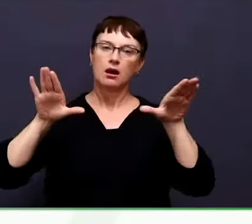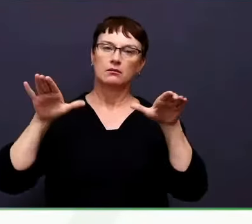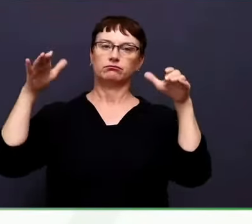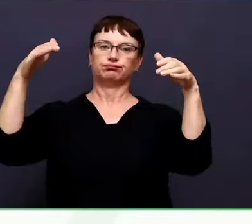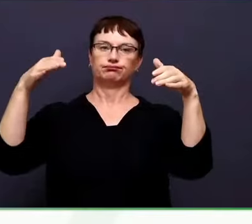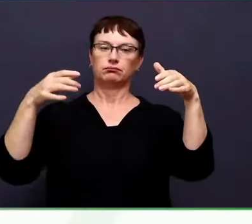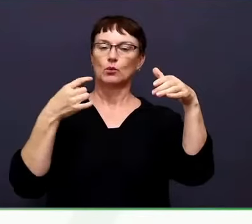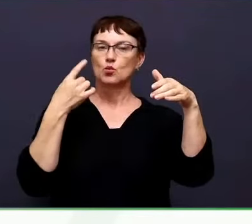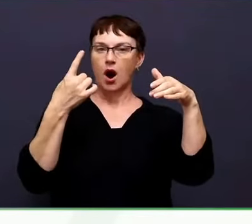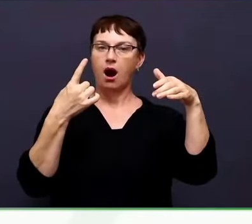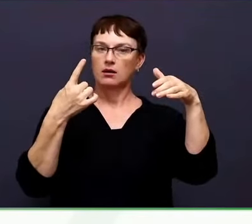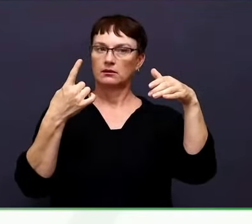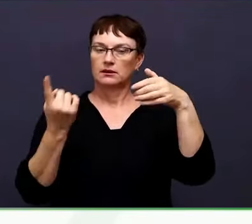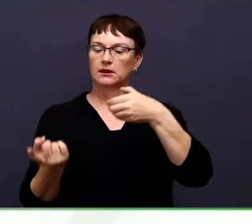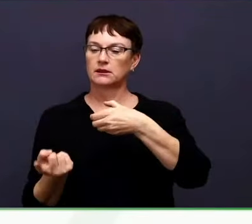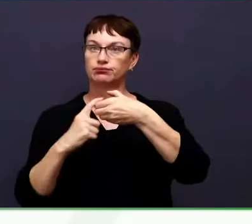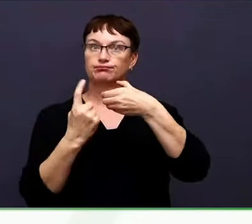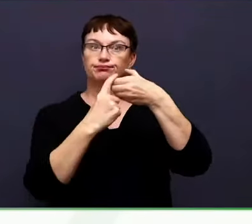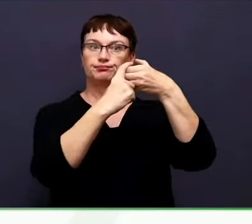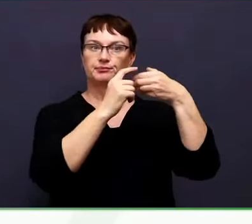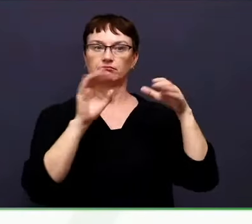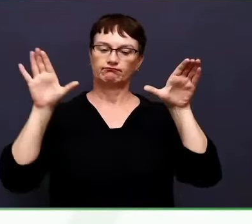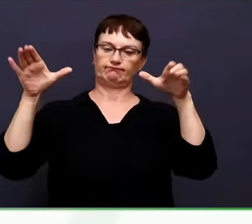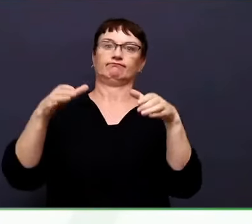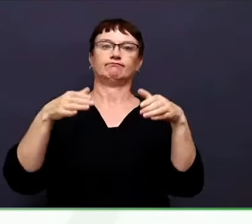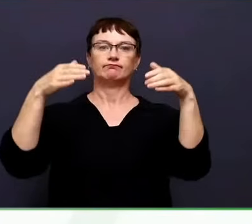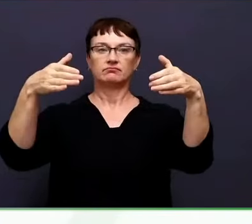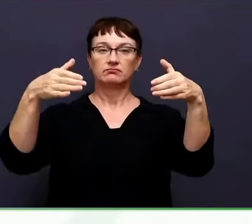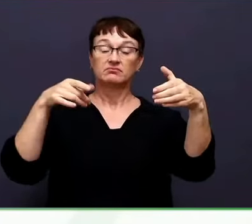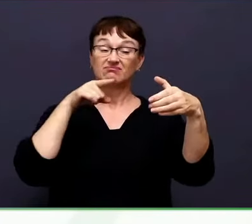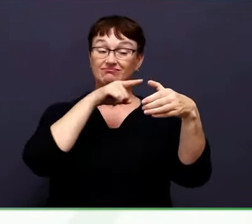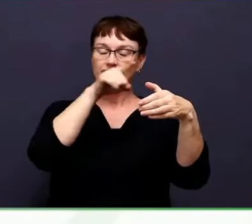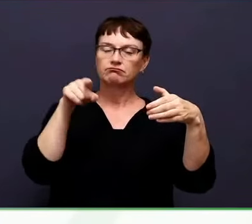benefit all people with intellectual disabilities across the country.